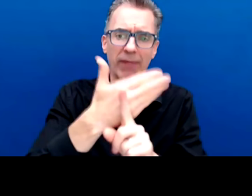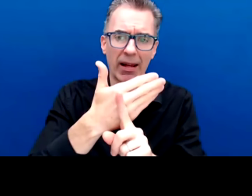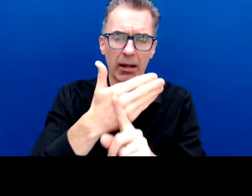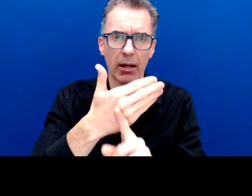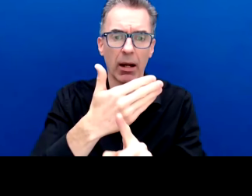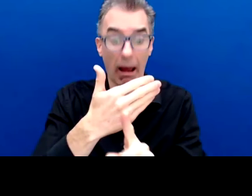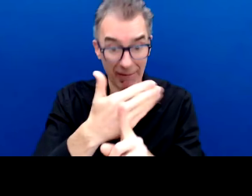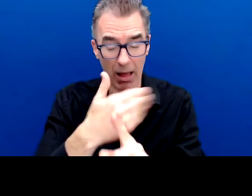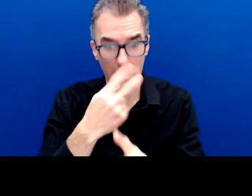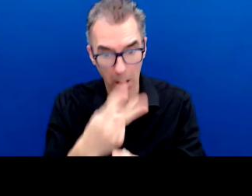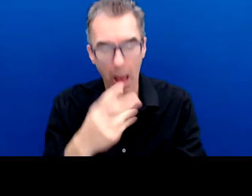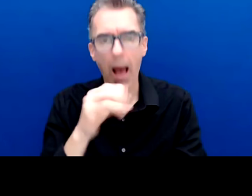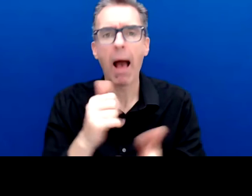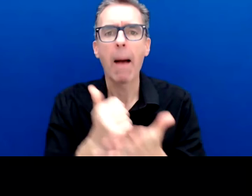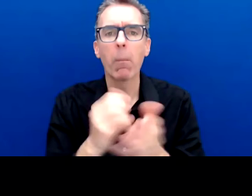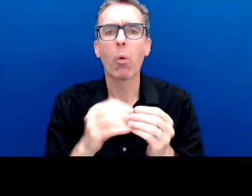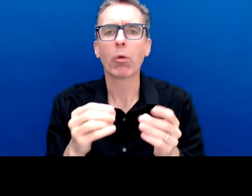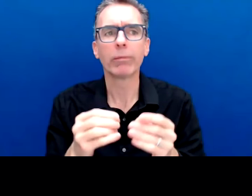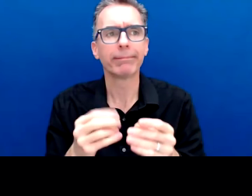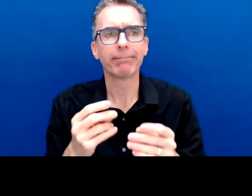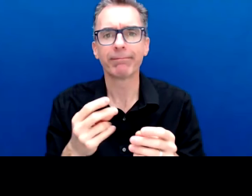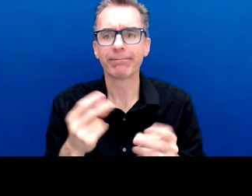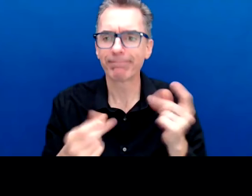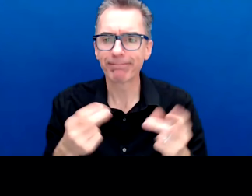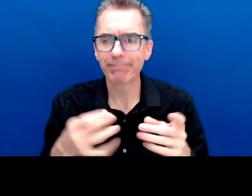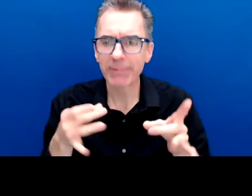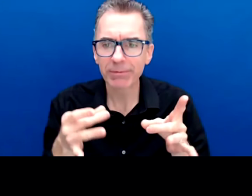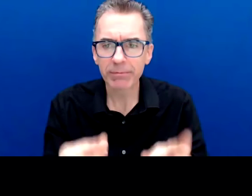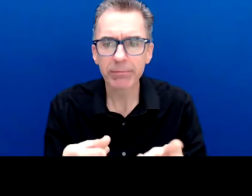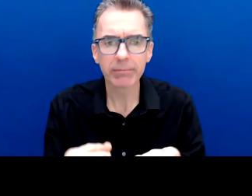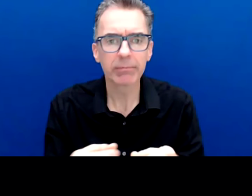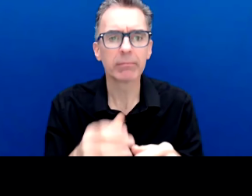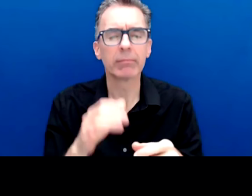Our classes have different, schedule times.